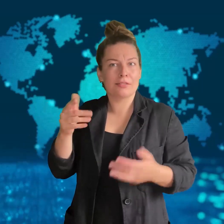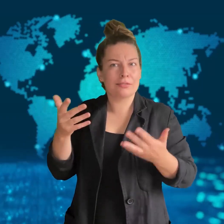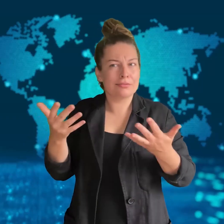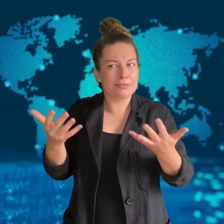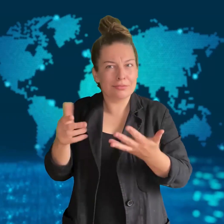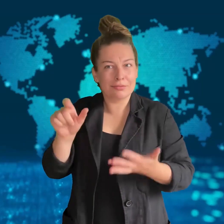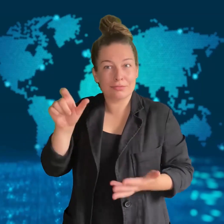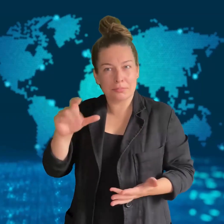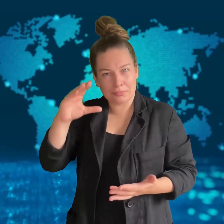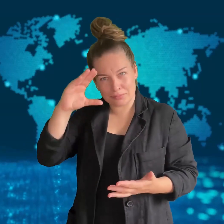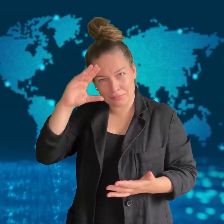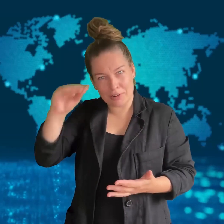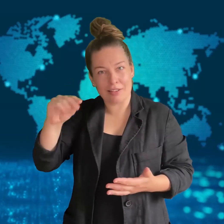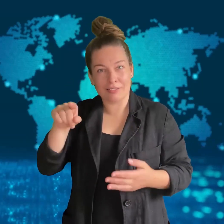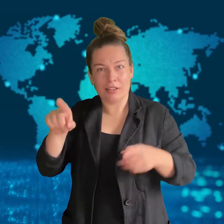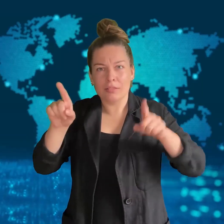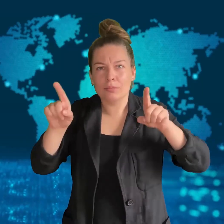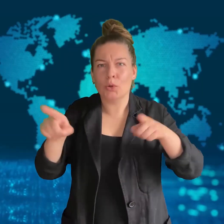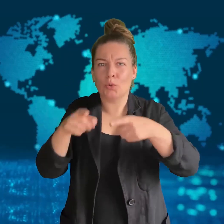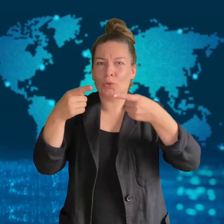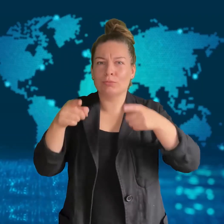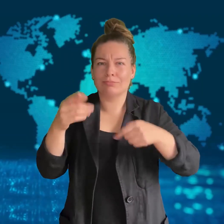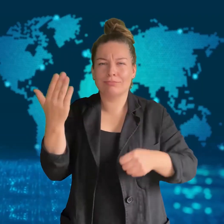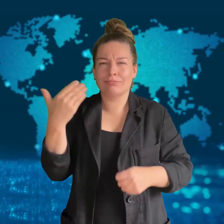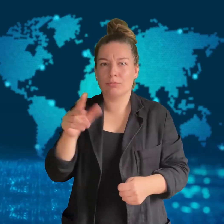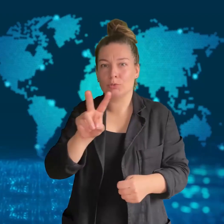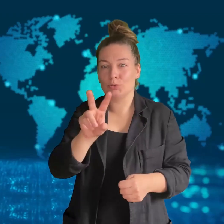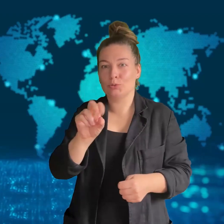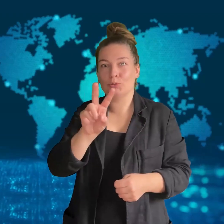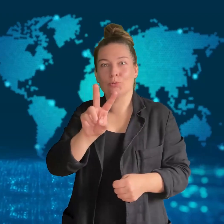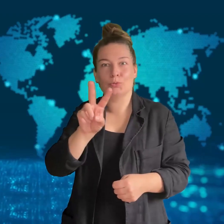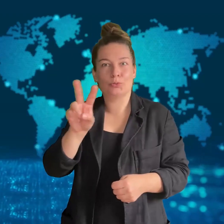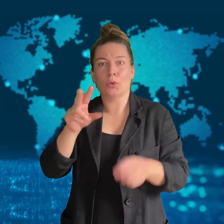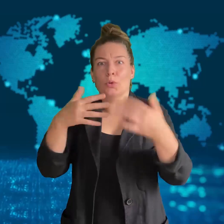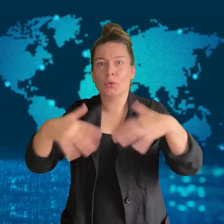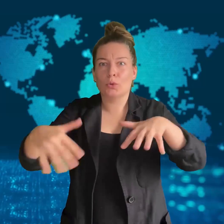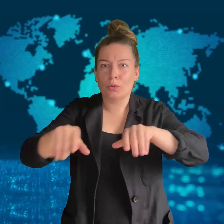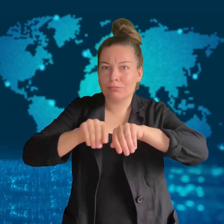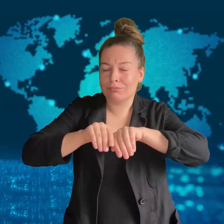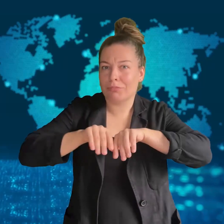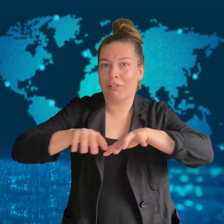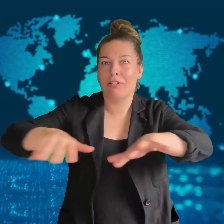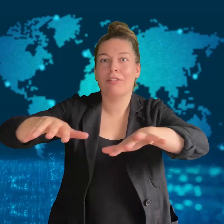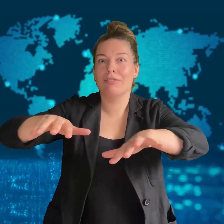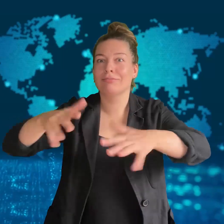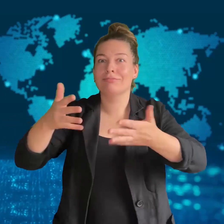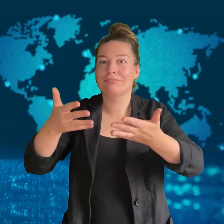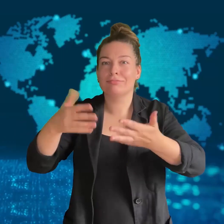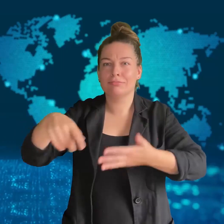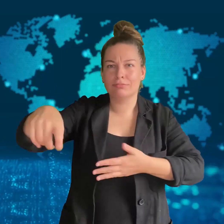his song became the anthem to